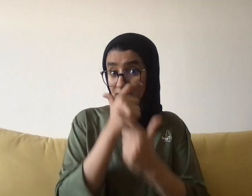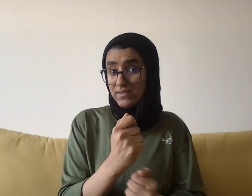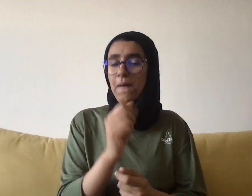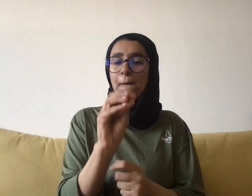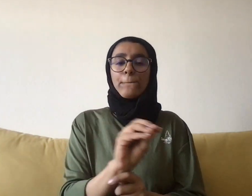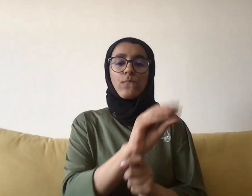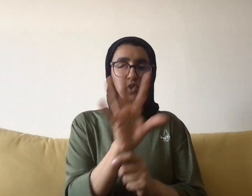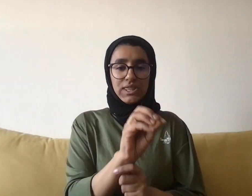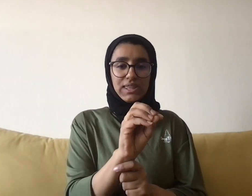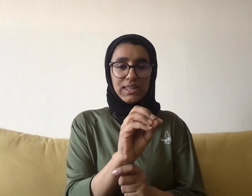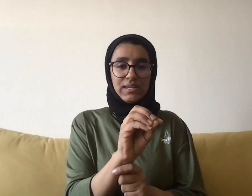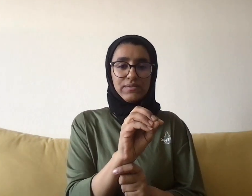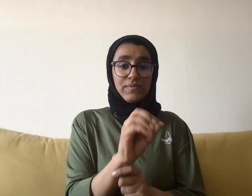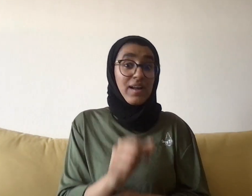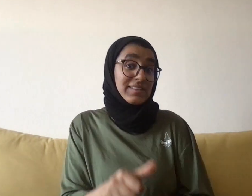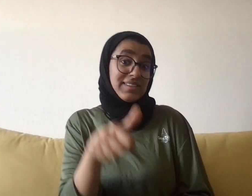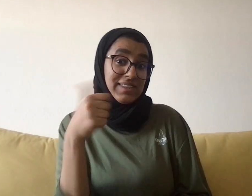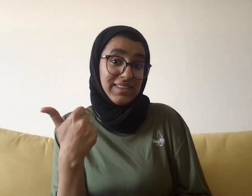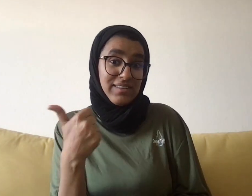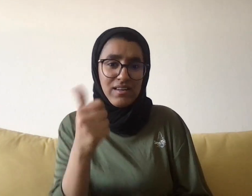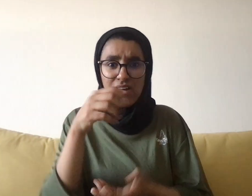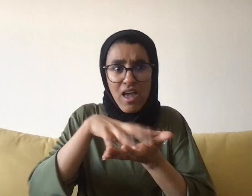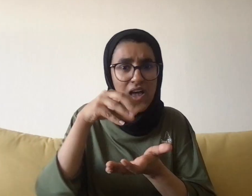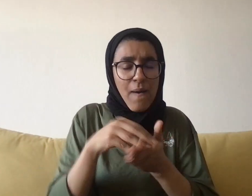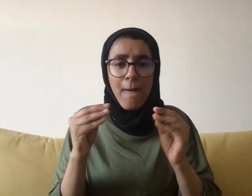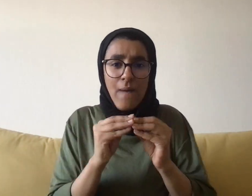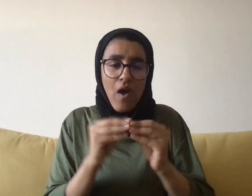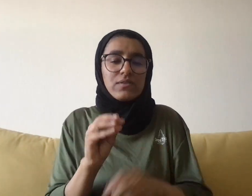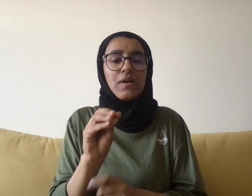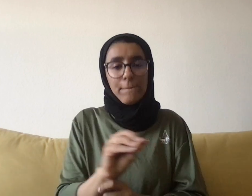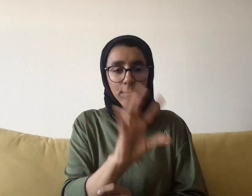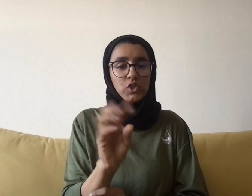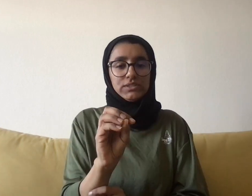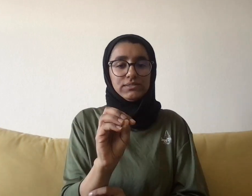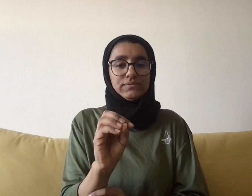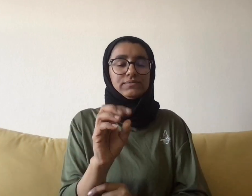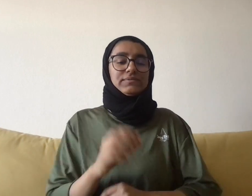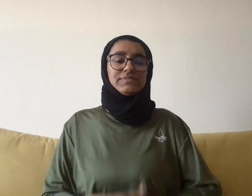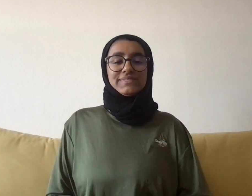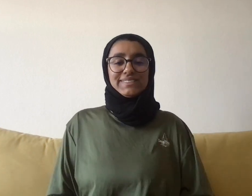Interested? Scan the code to learn more.